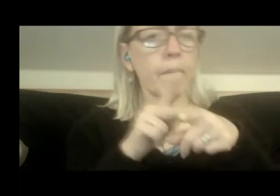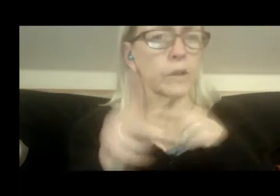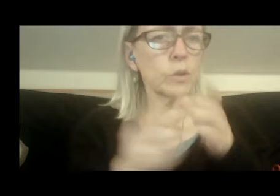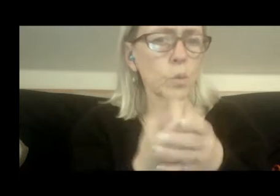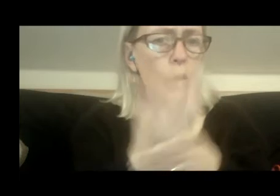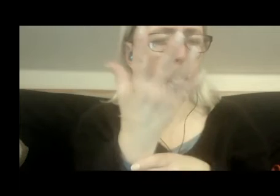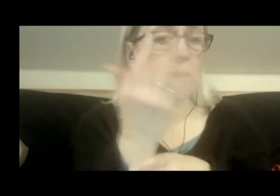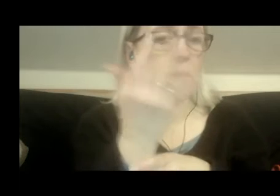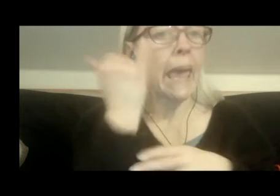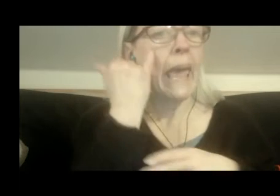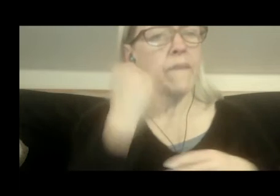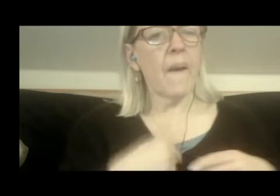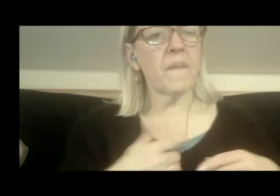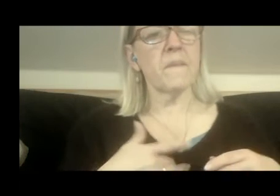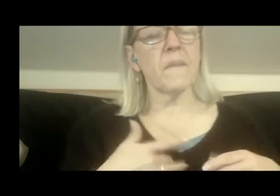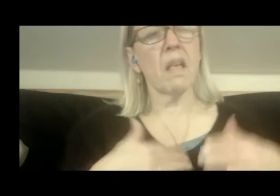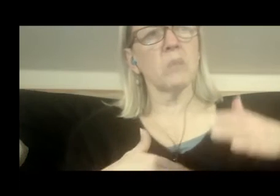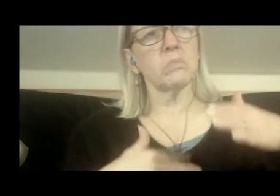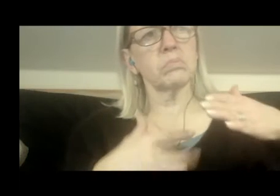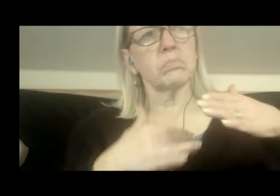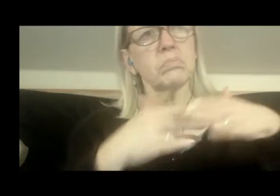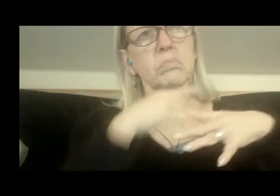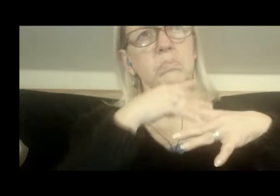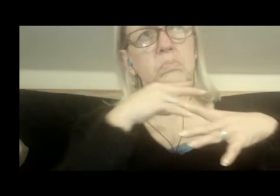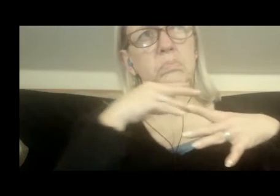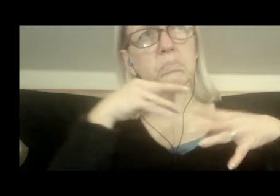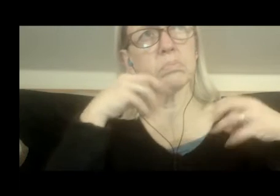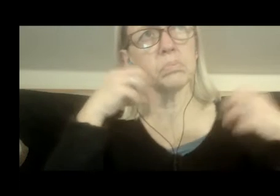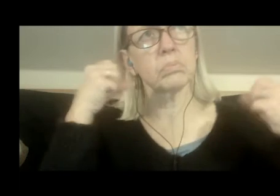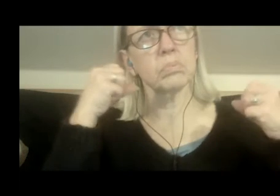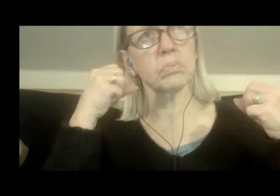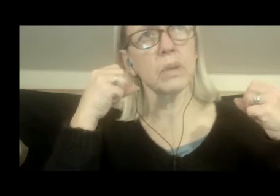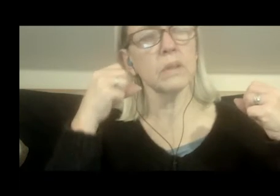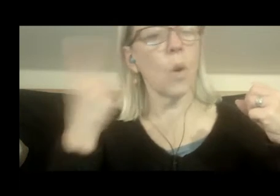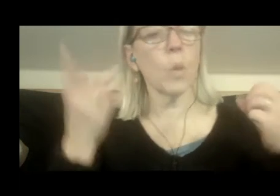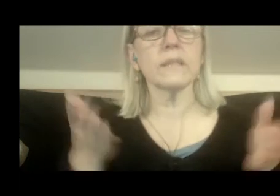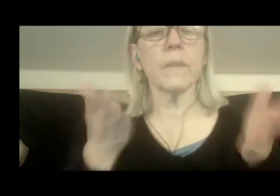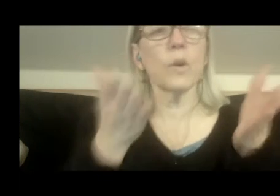they've been so supportive and encouraging of me applying to higher level positions,